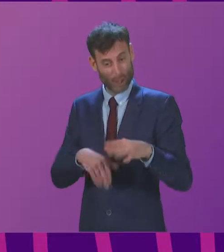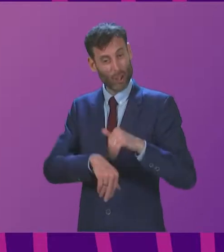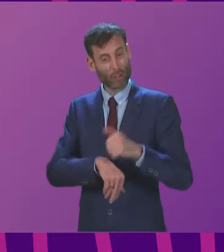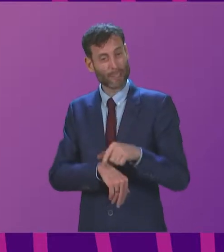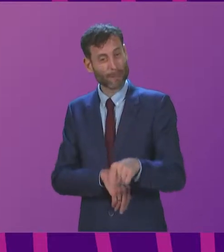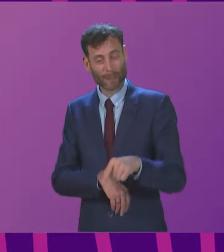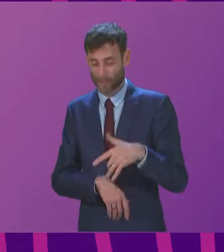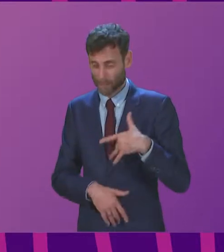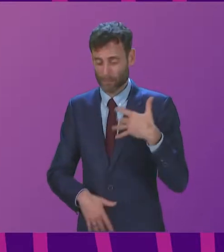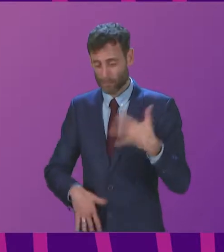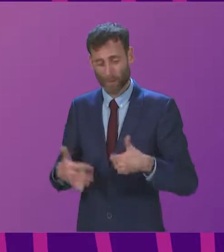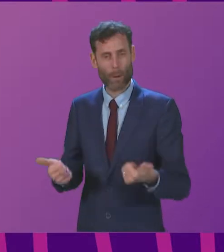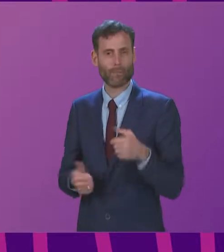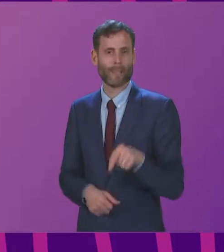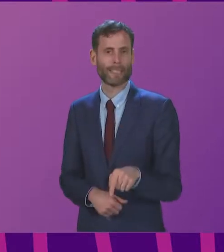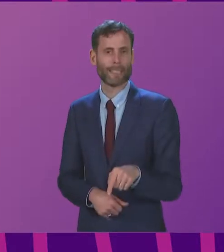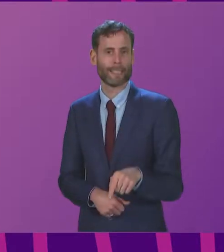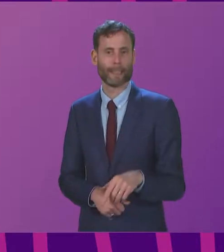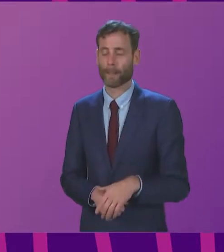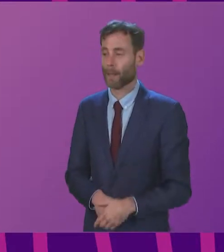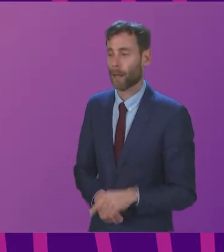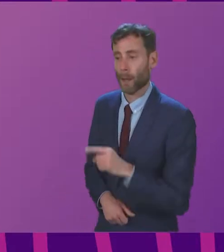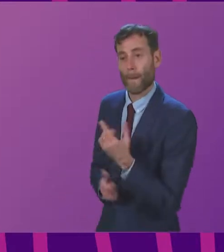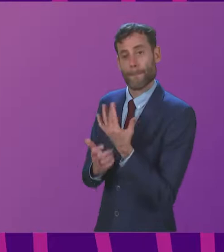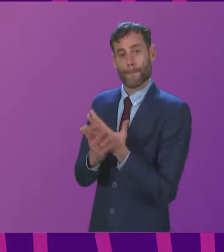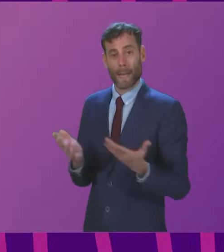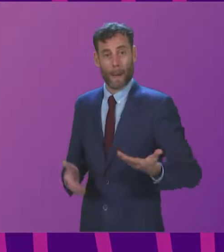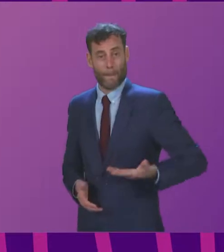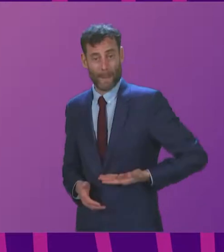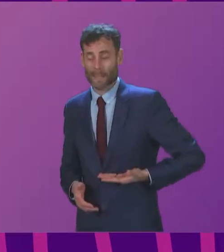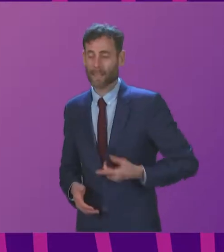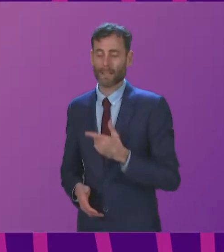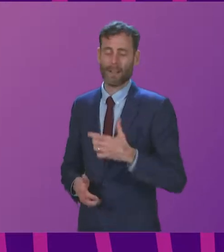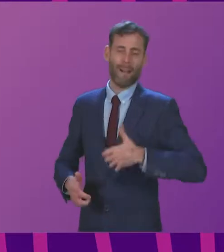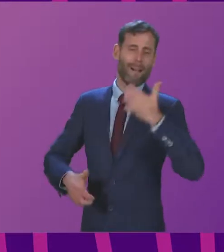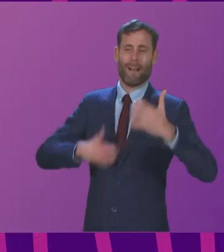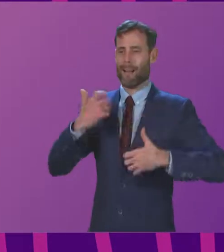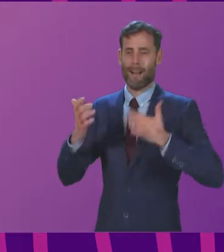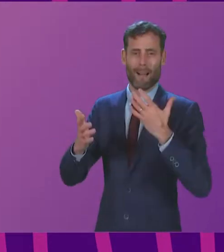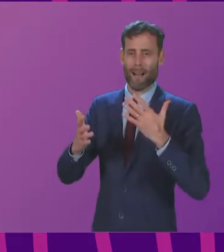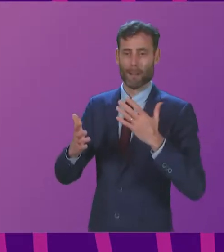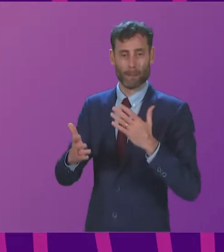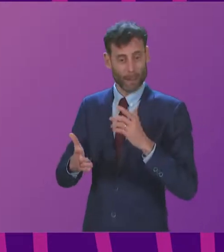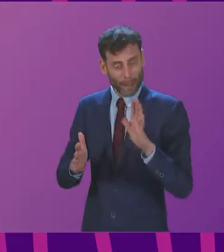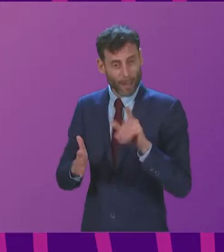Those businesses are not crying wolf, as a Scottish National Party MSP has claimed; they are raising legitimate concerns.